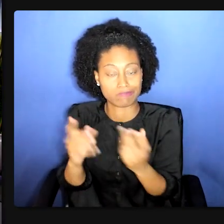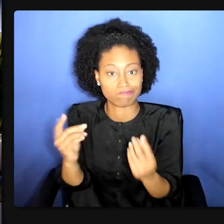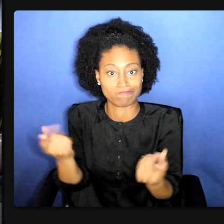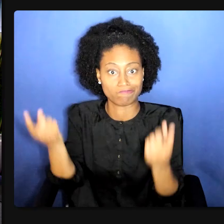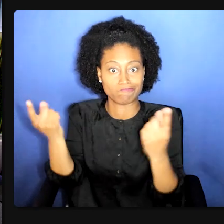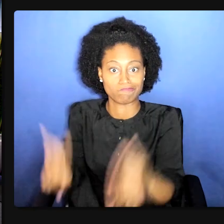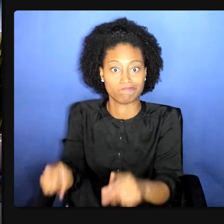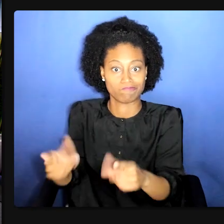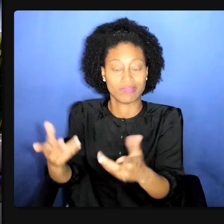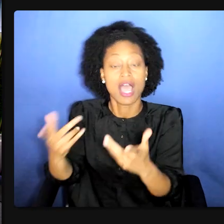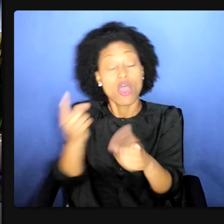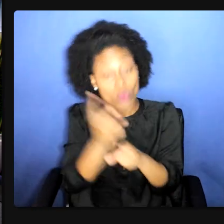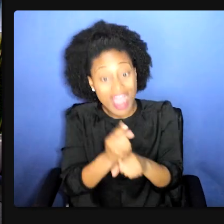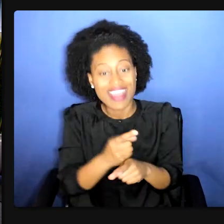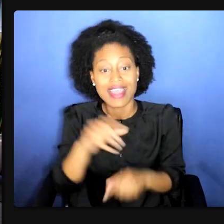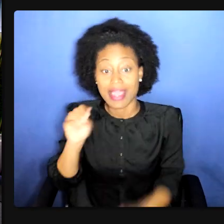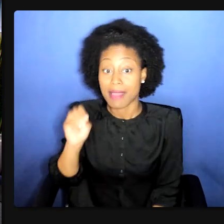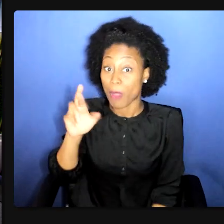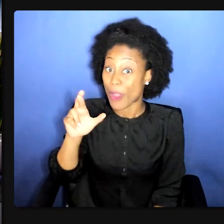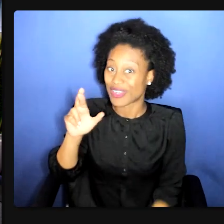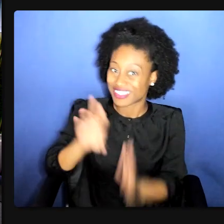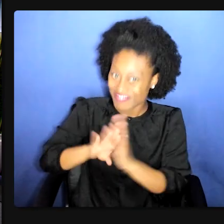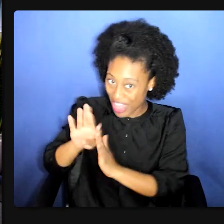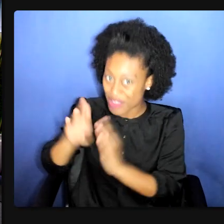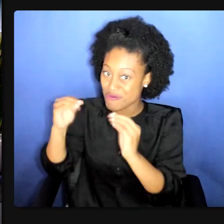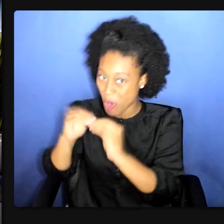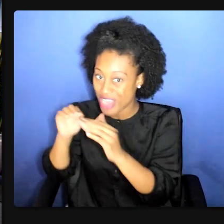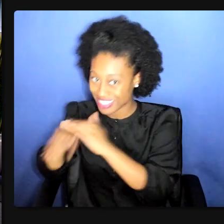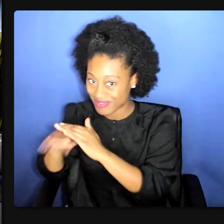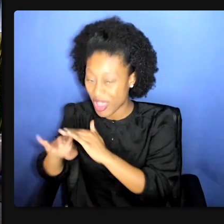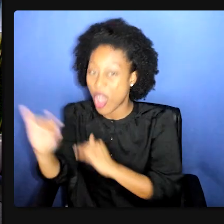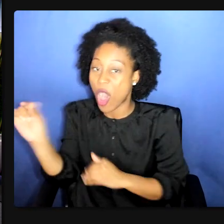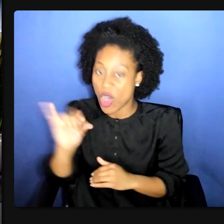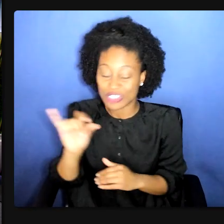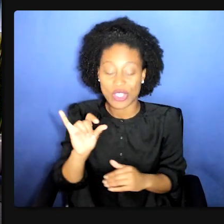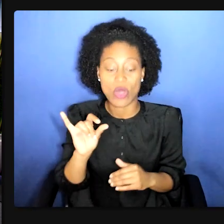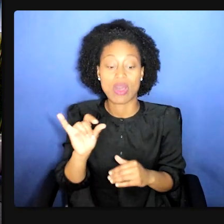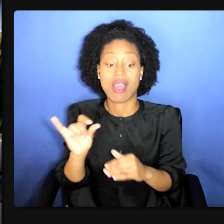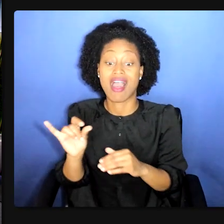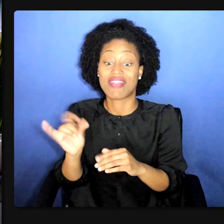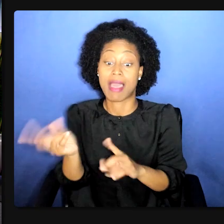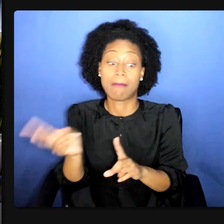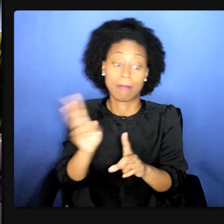mixed reality development more accessible as well as making mixed reality more accessible as well